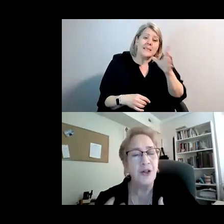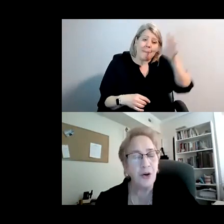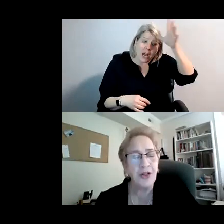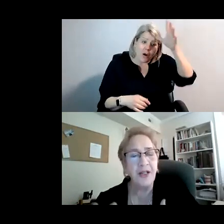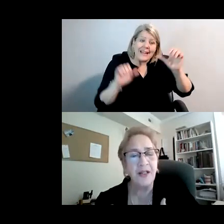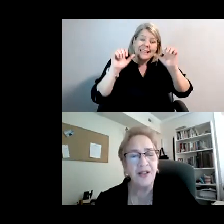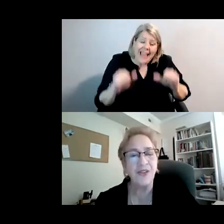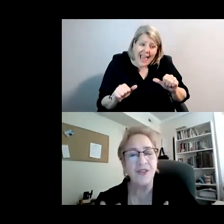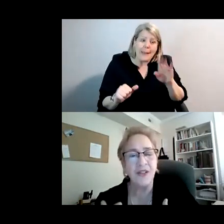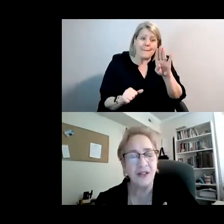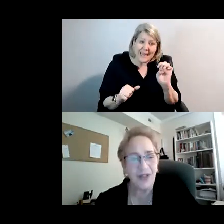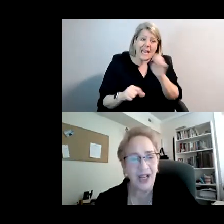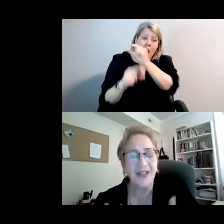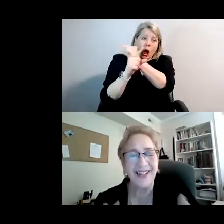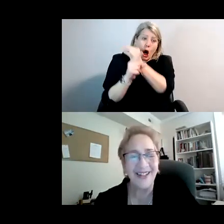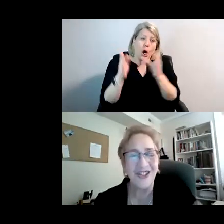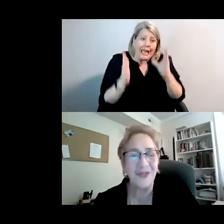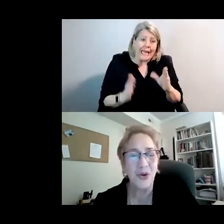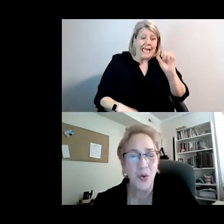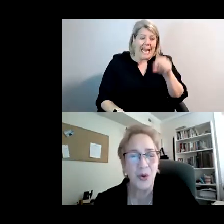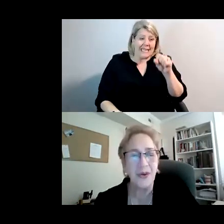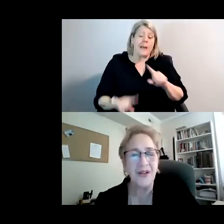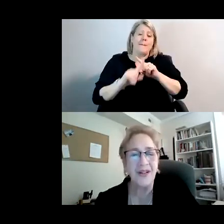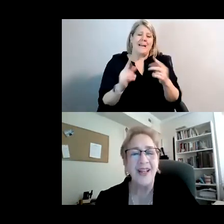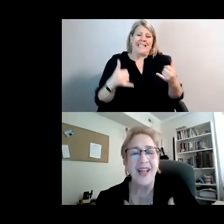the guardian is in fact an agent of the court,